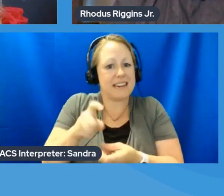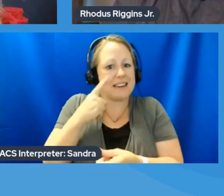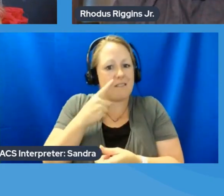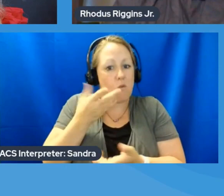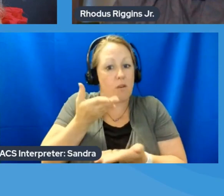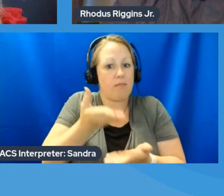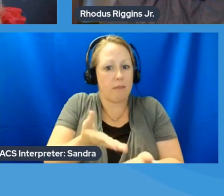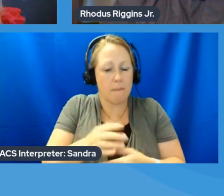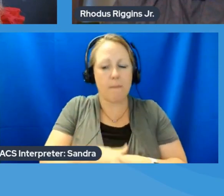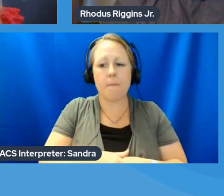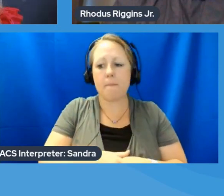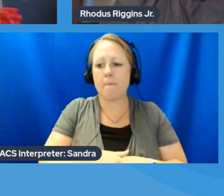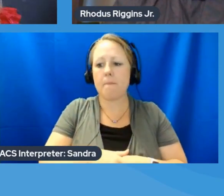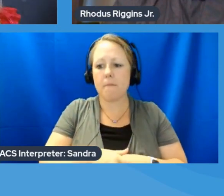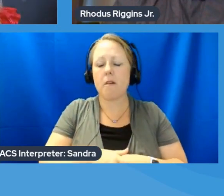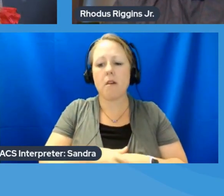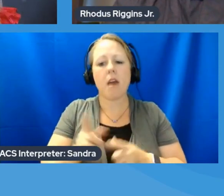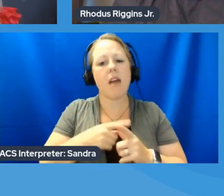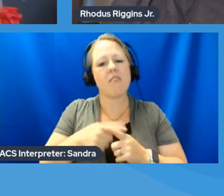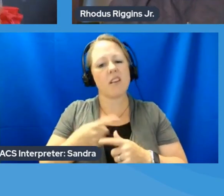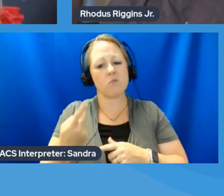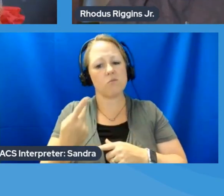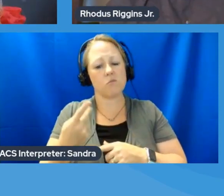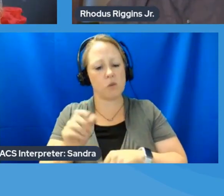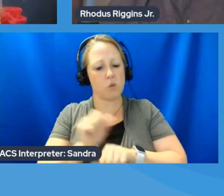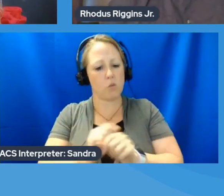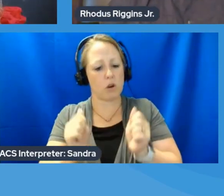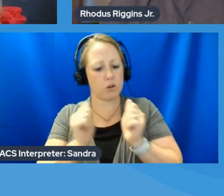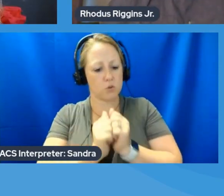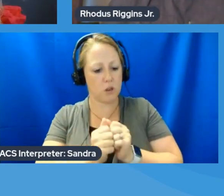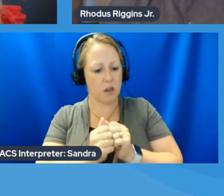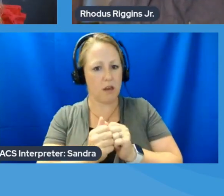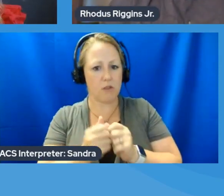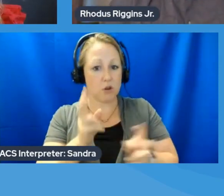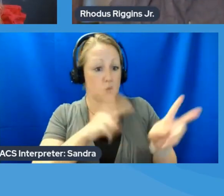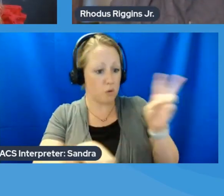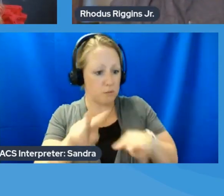to observe how the children are thinking and learning STEM.